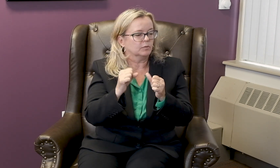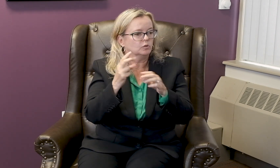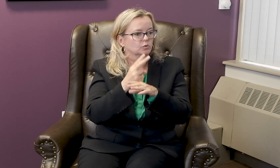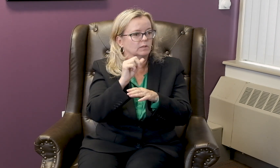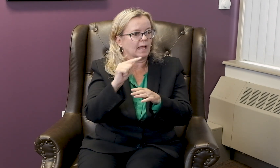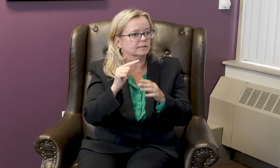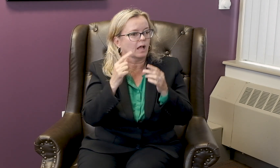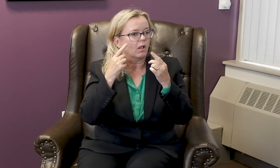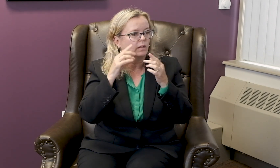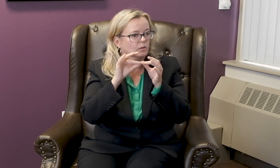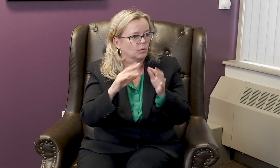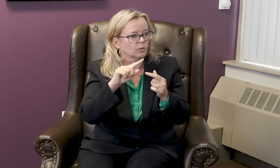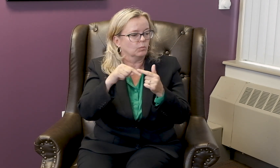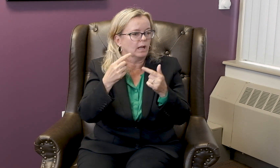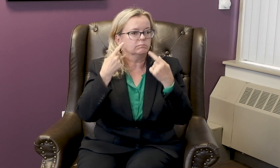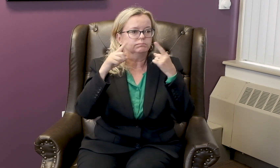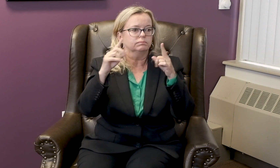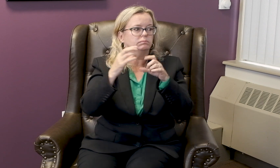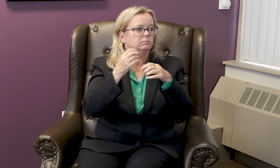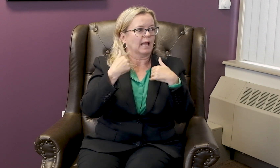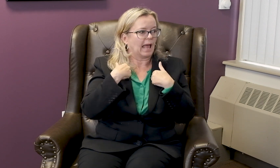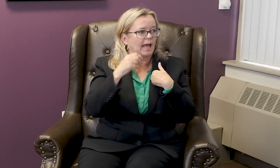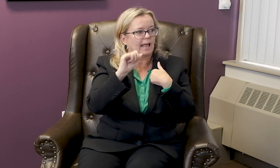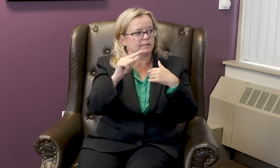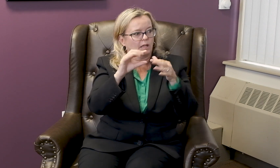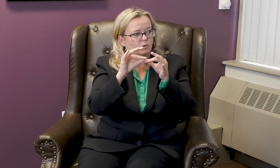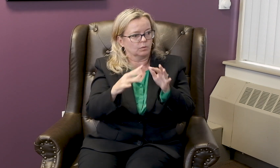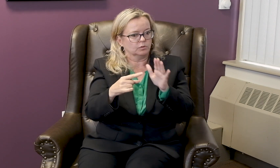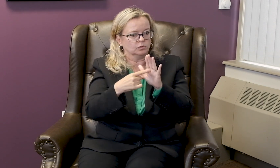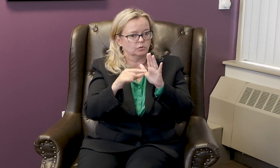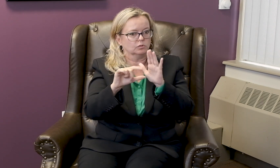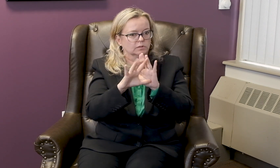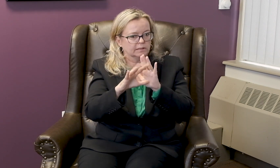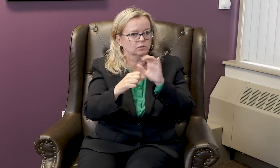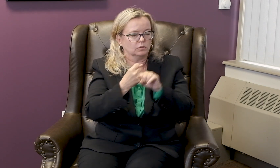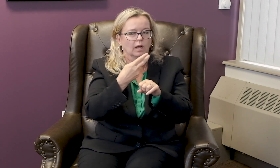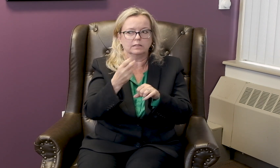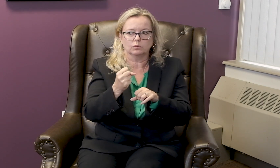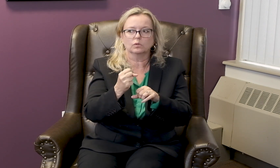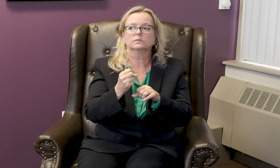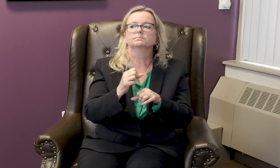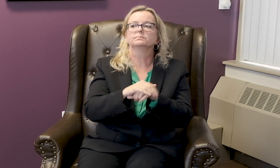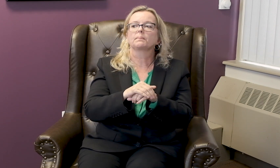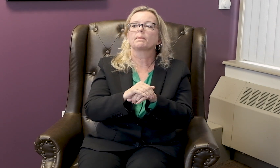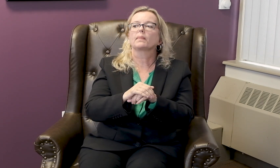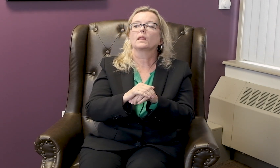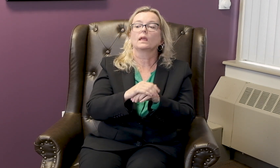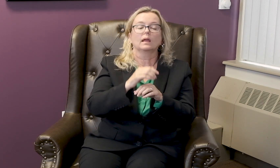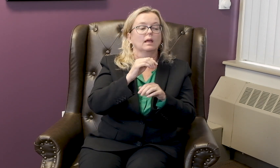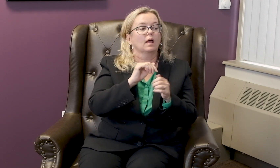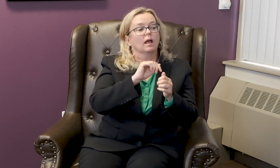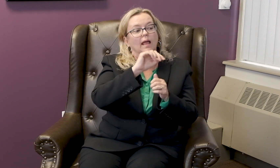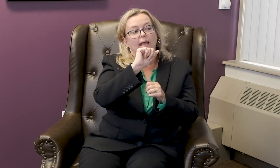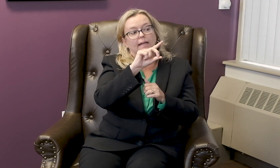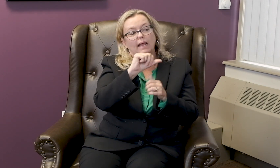me to learn and use ASL for access with the interpreters in those final years of highschool.